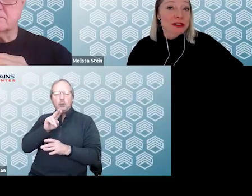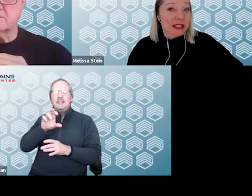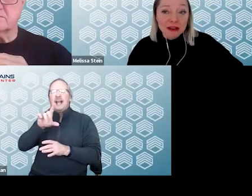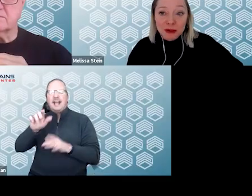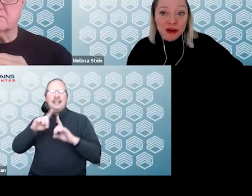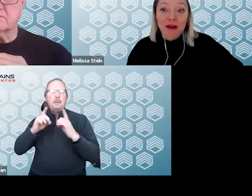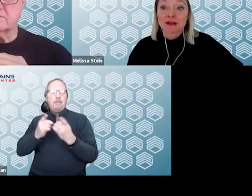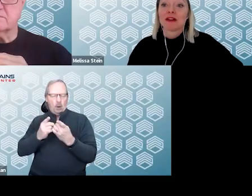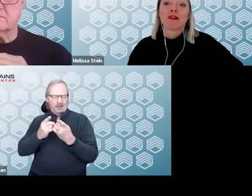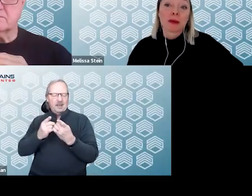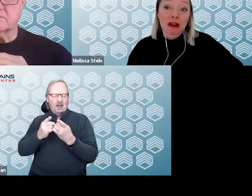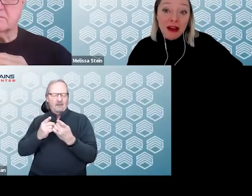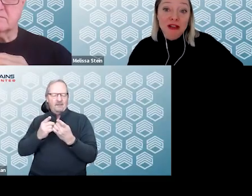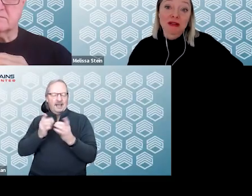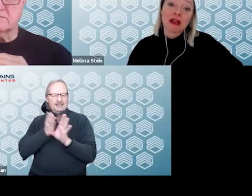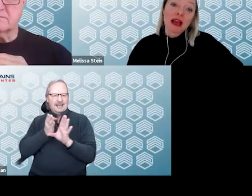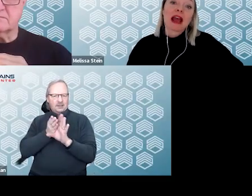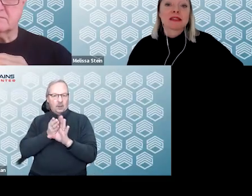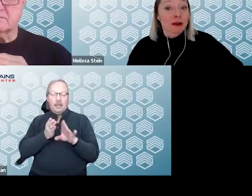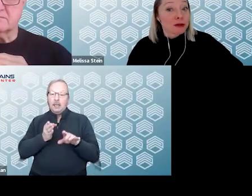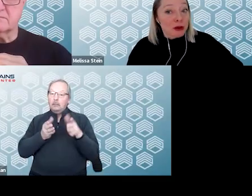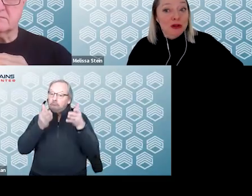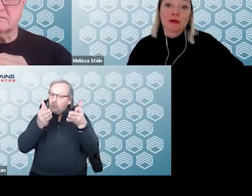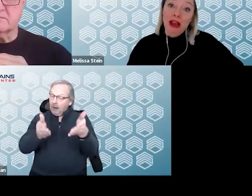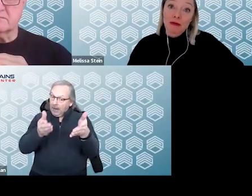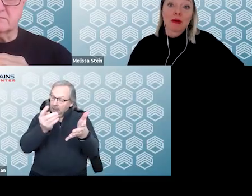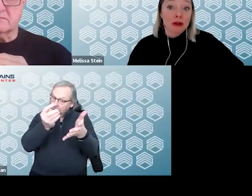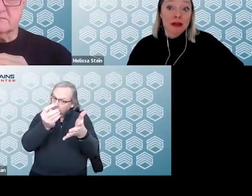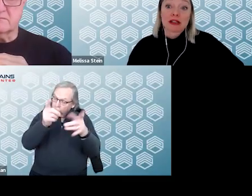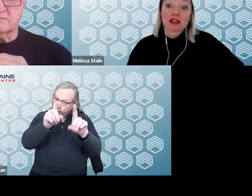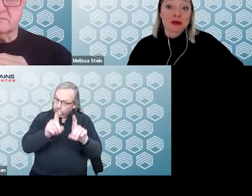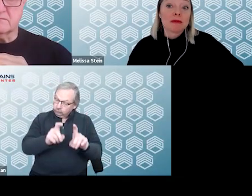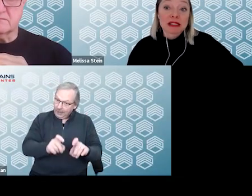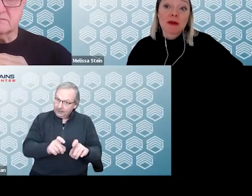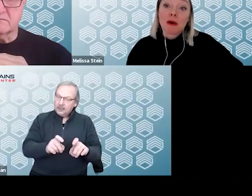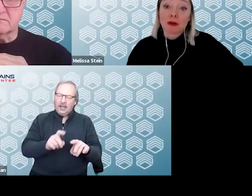numerous clinical trials on pharmacological and psychosocial behavioral addiction treatments